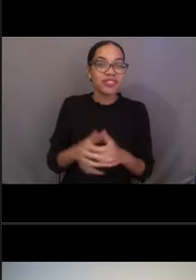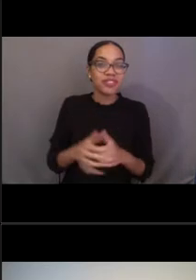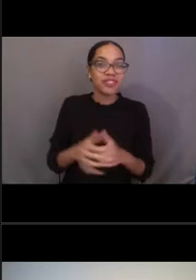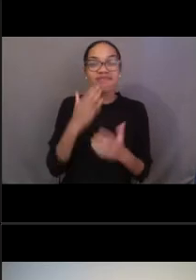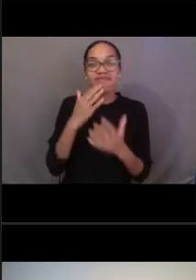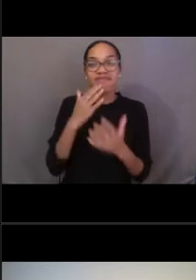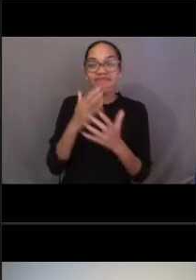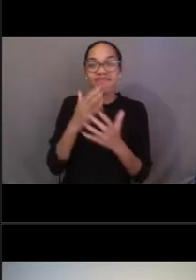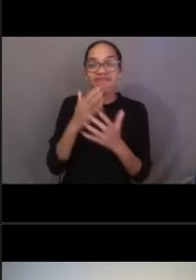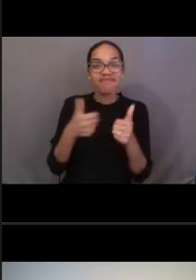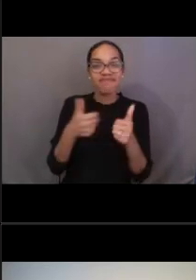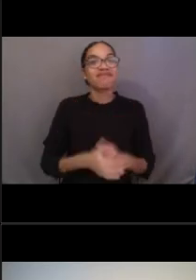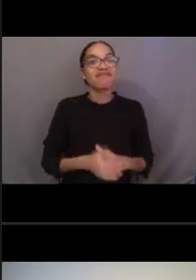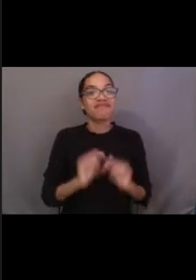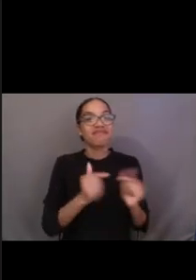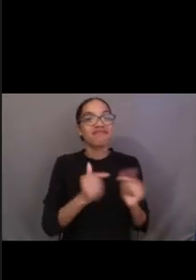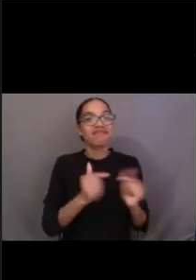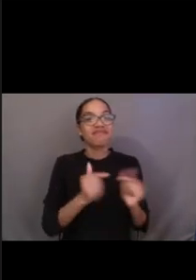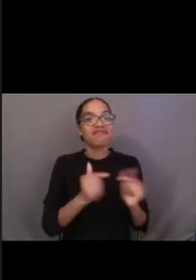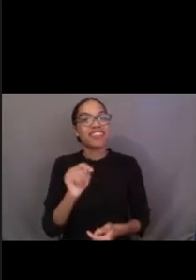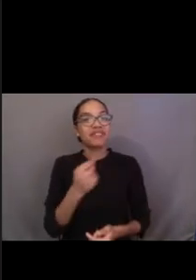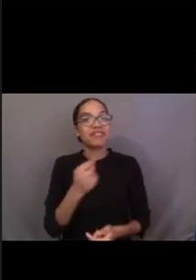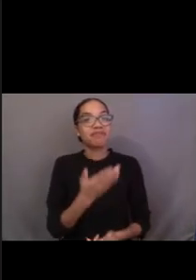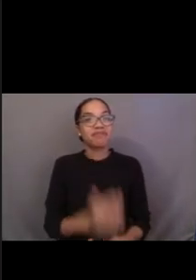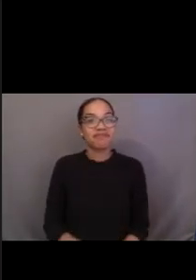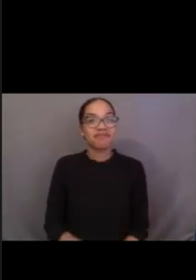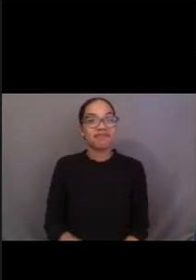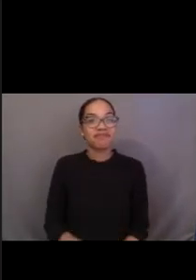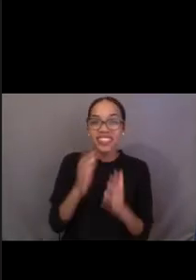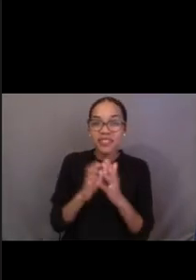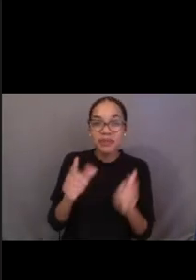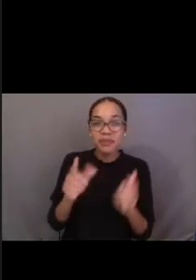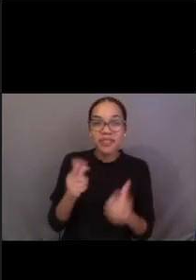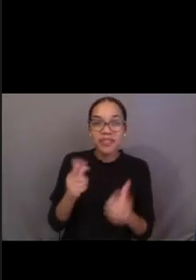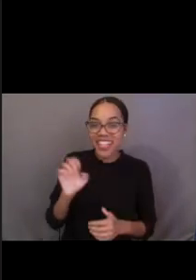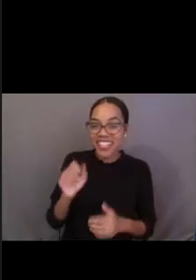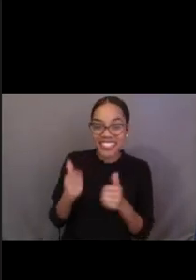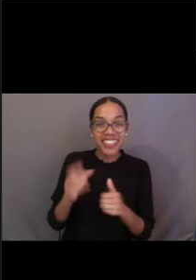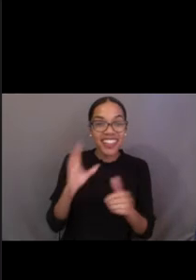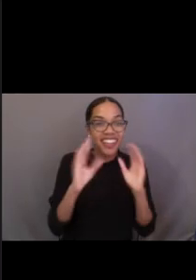All right, over to you, Harriet. Thanks Grace. Hi everyone, I'm excited to be here.